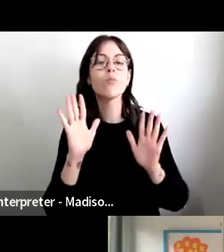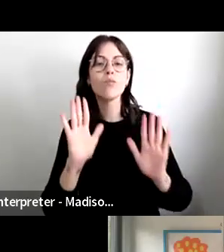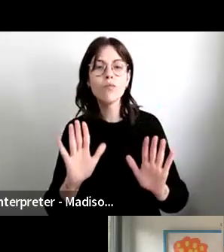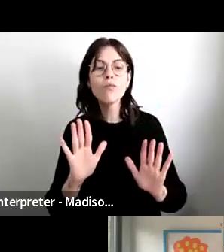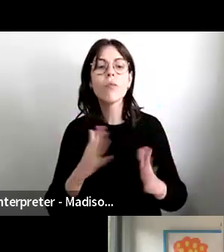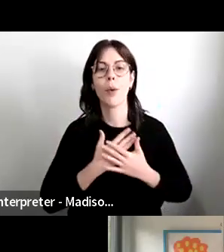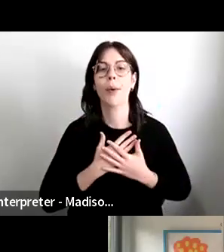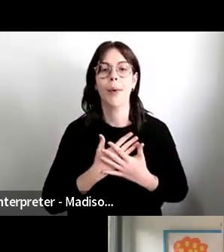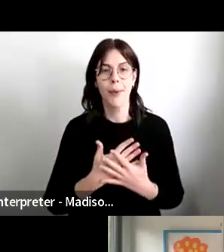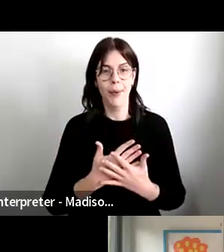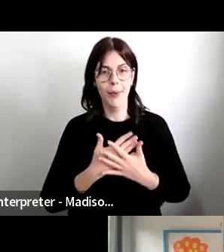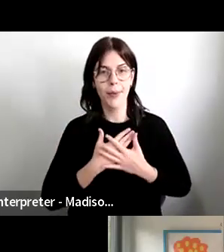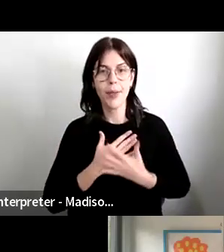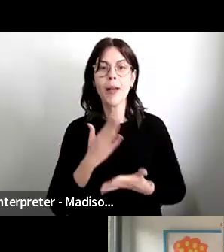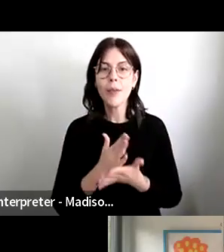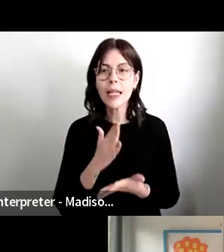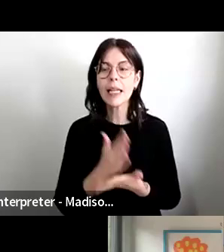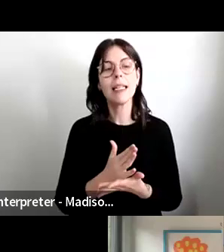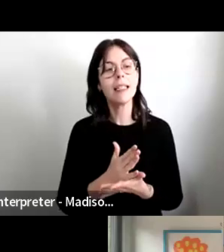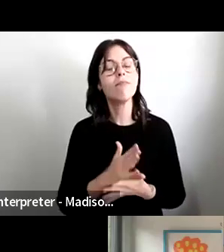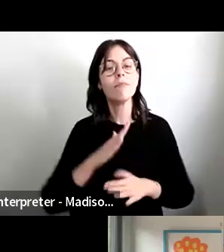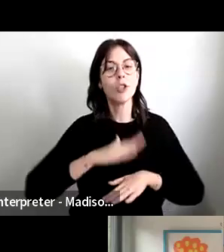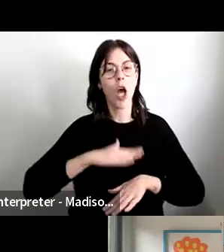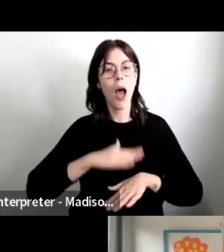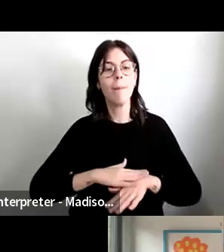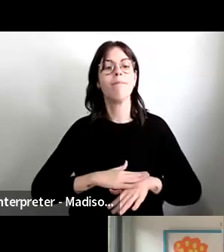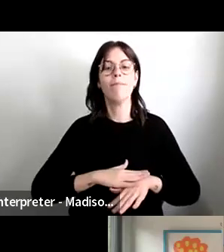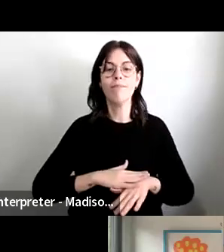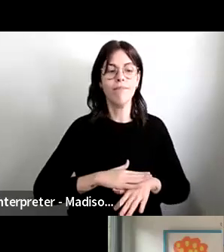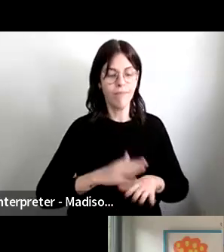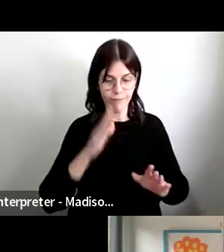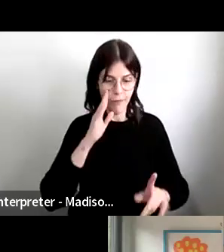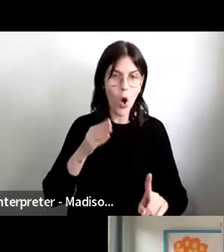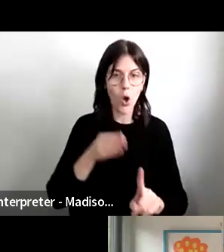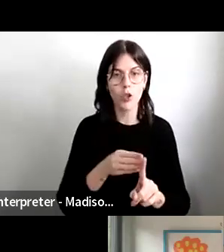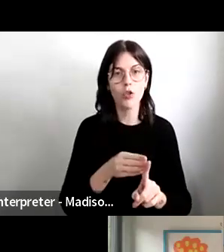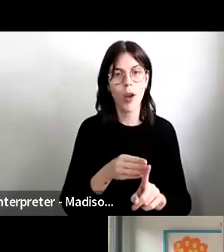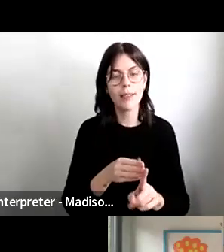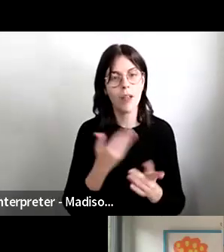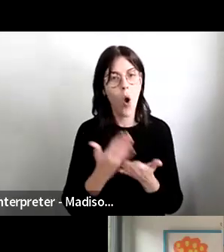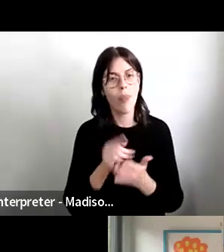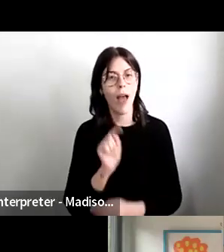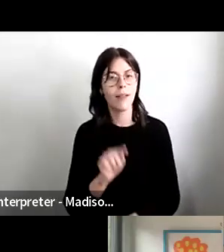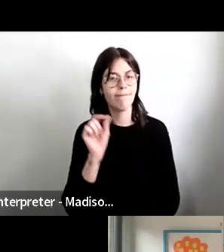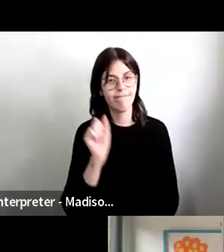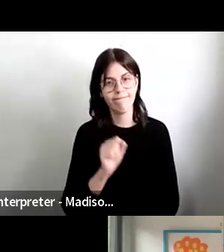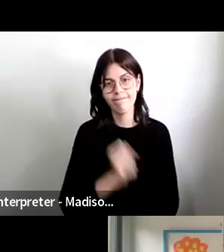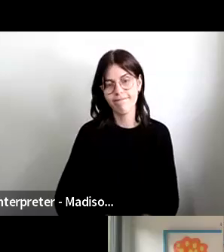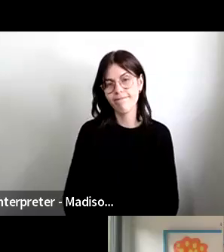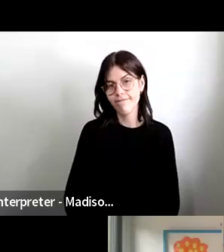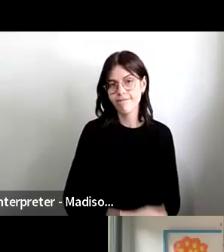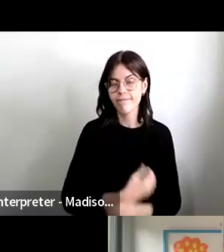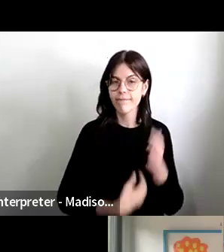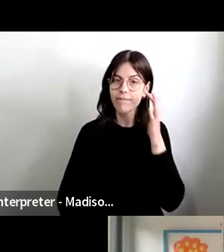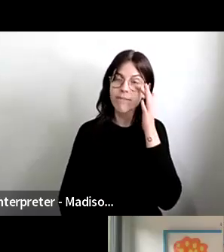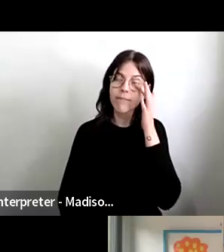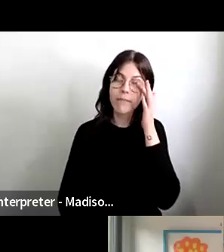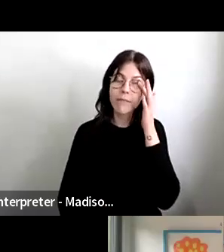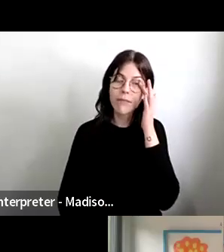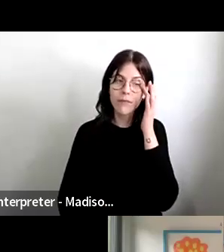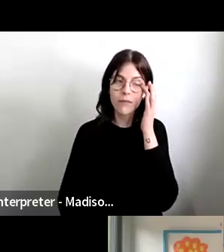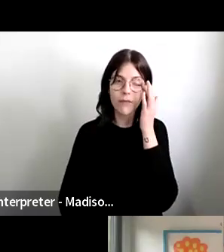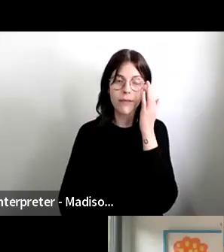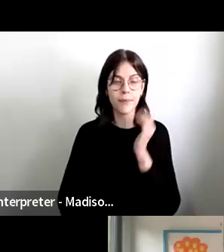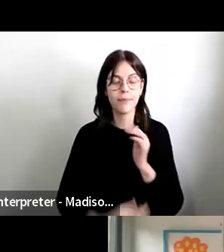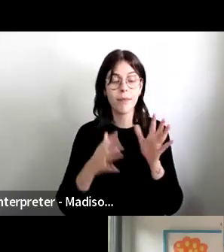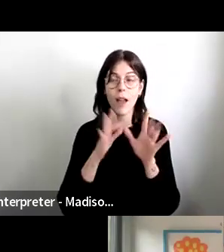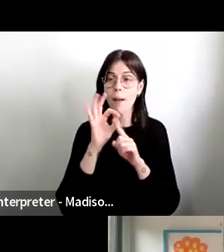and taking the time to concentrate on it. >> April, any other learnings